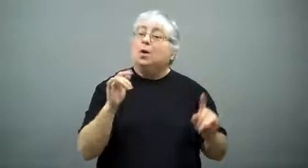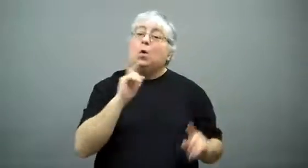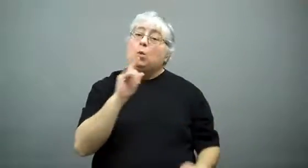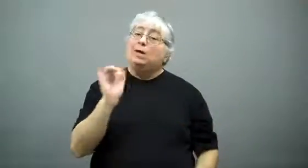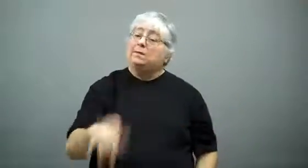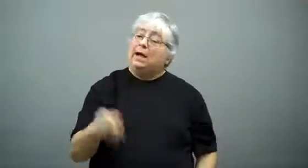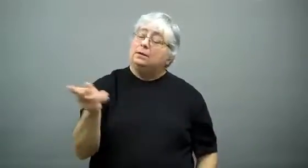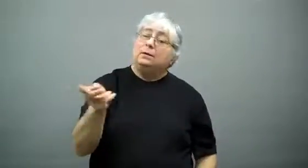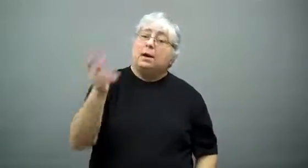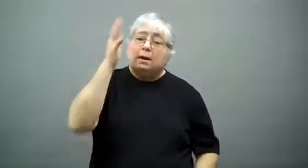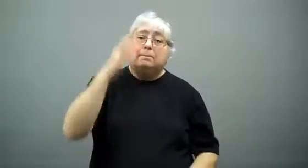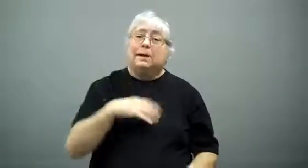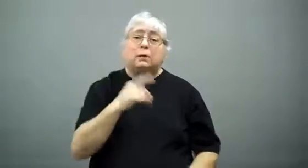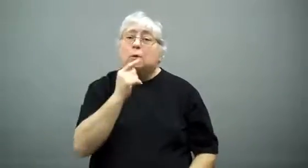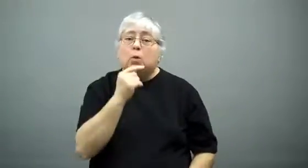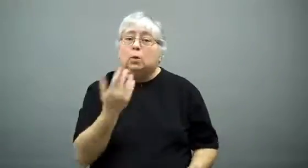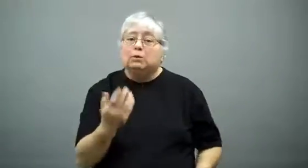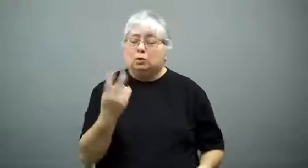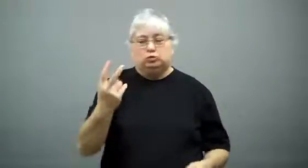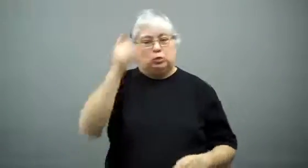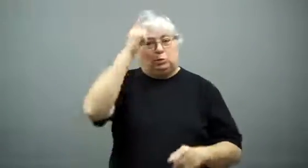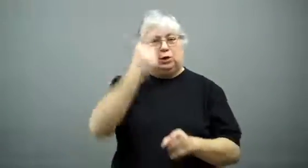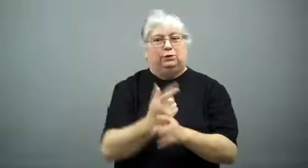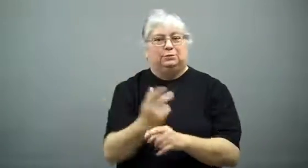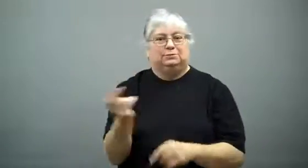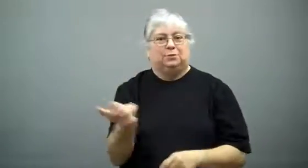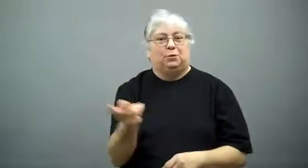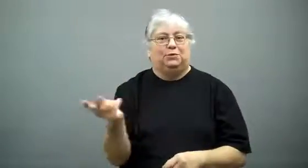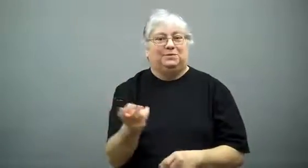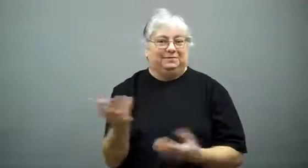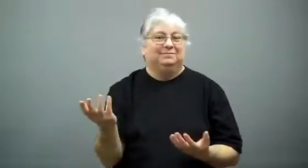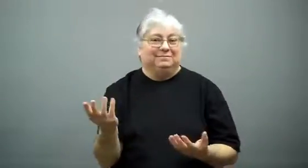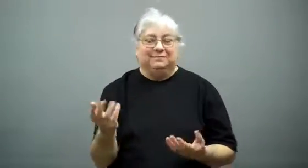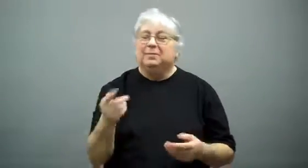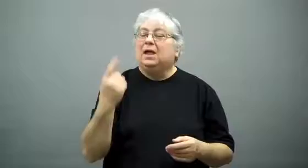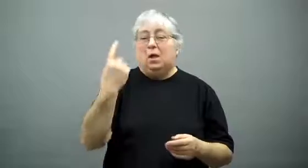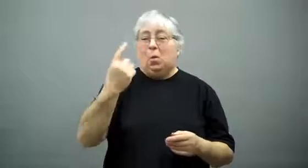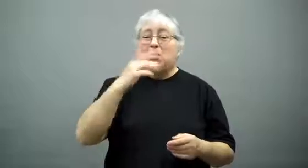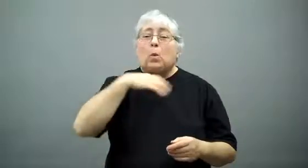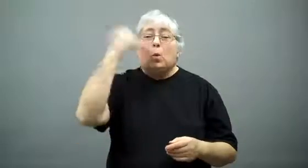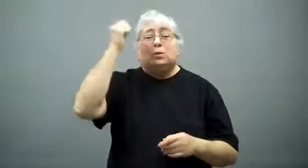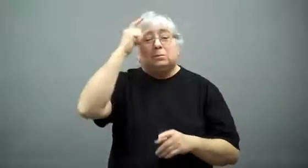They were brothers.